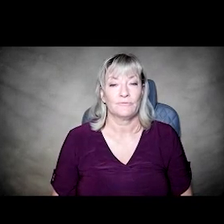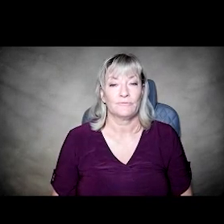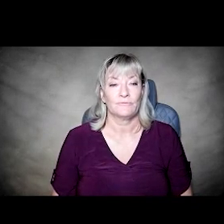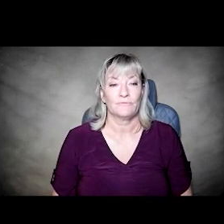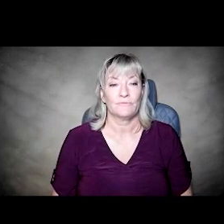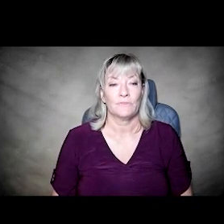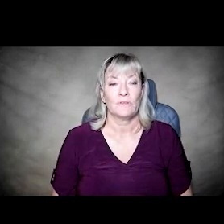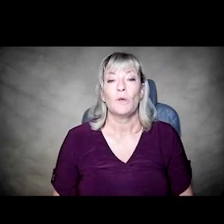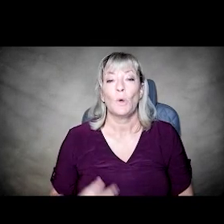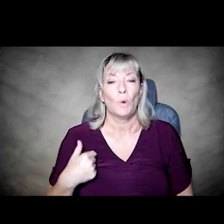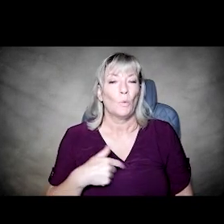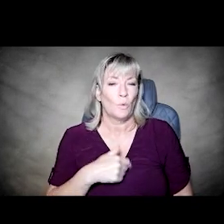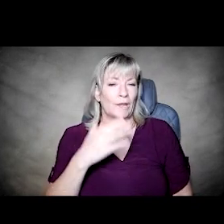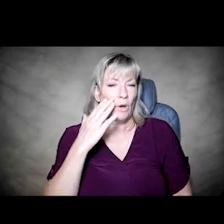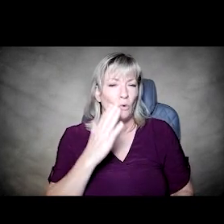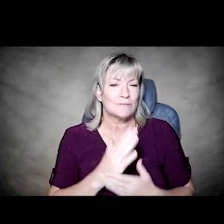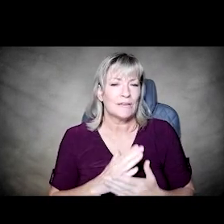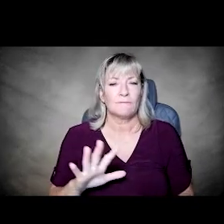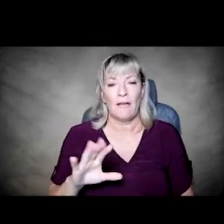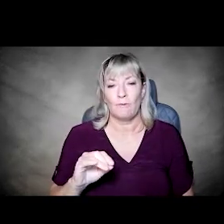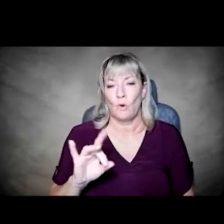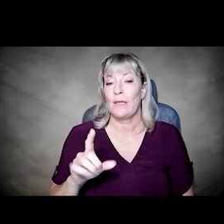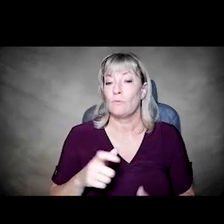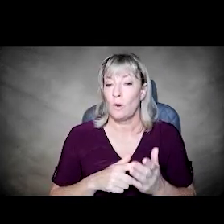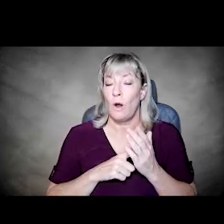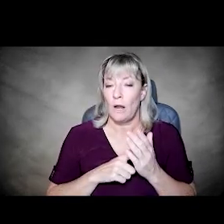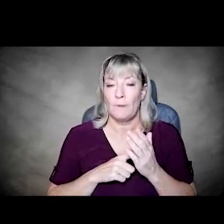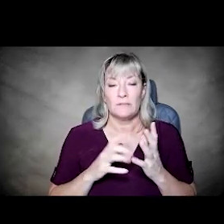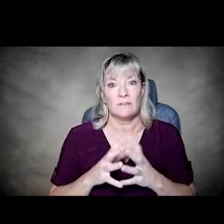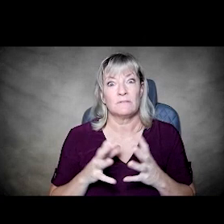We know Section 508 requirements are a lot to remember,